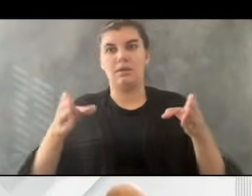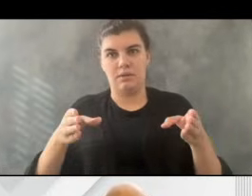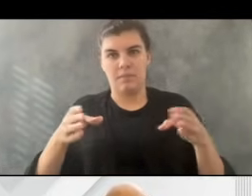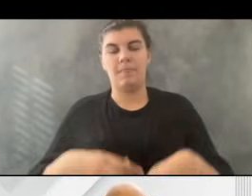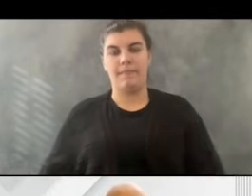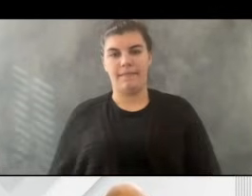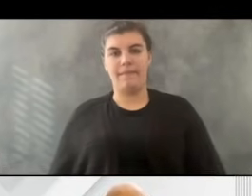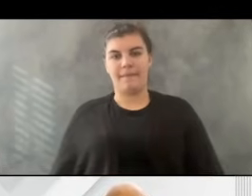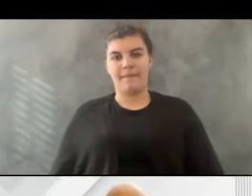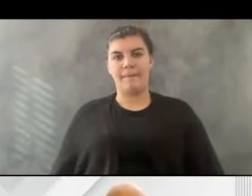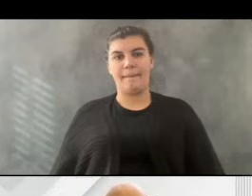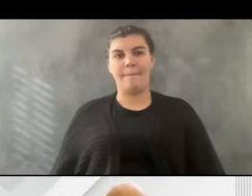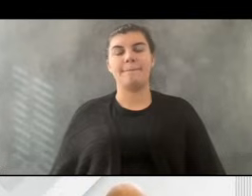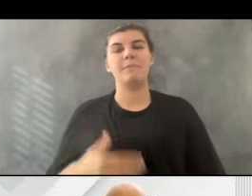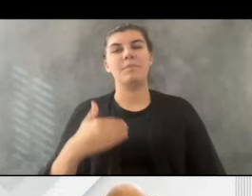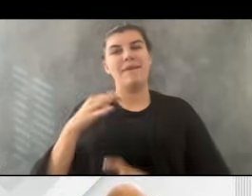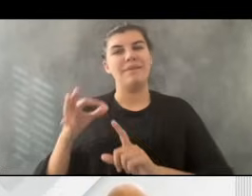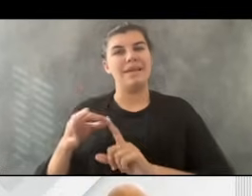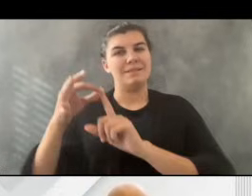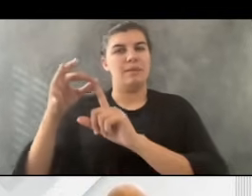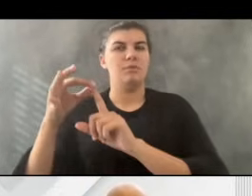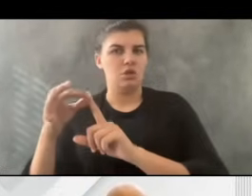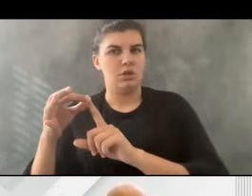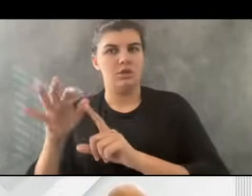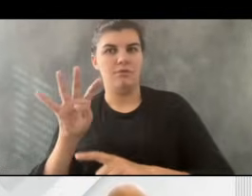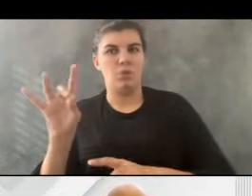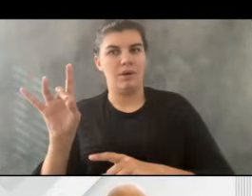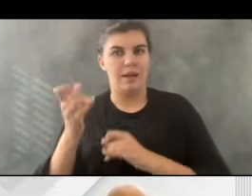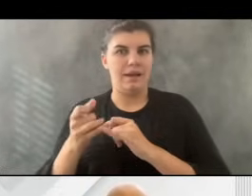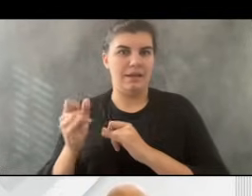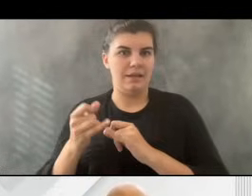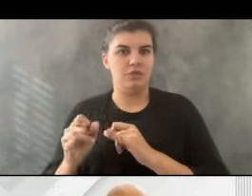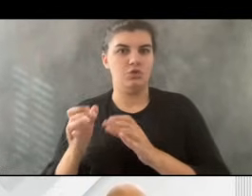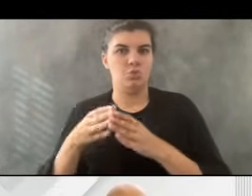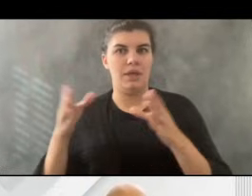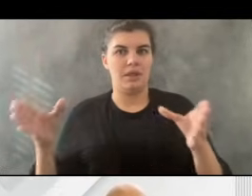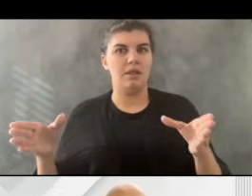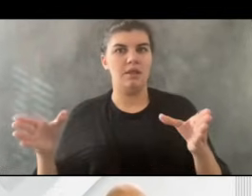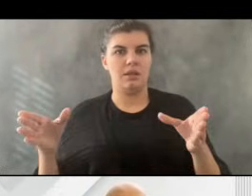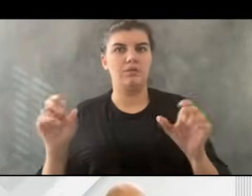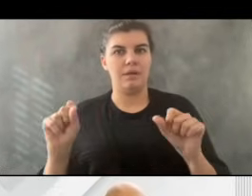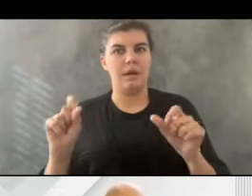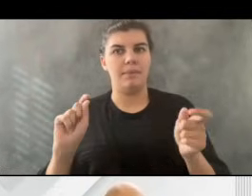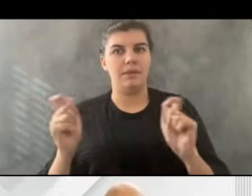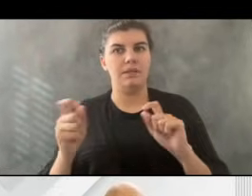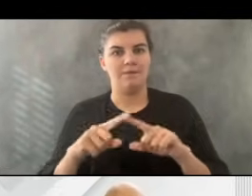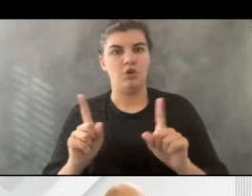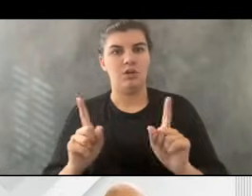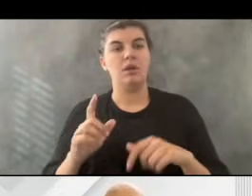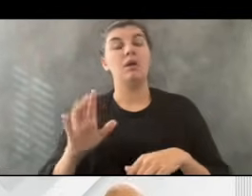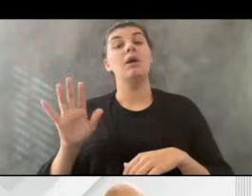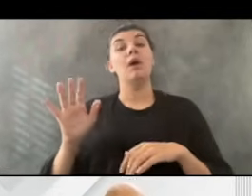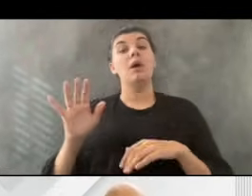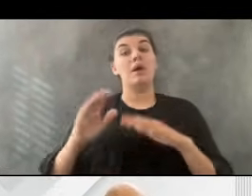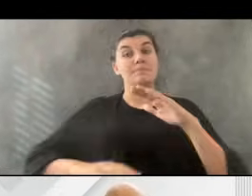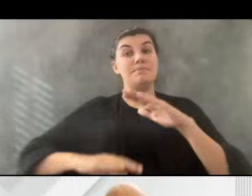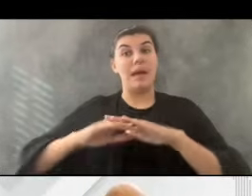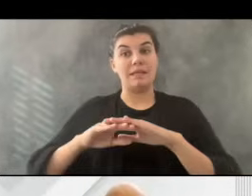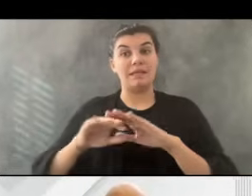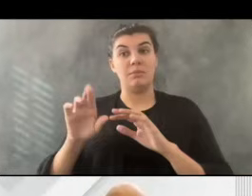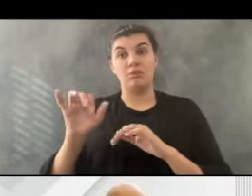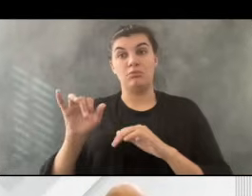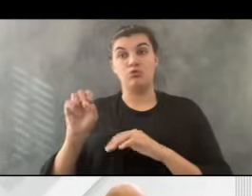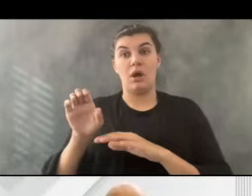So there is an exception for the 48 inch width requirement. Now the maximum rise for a ramp is 30